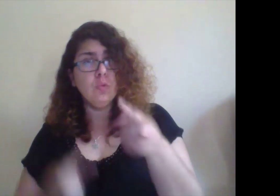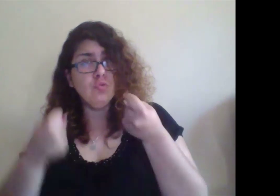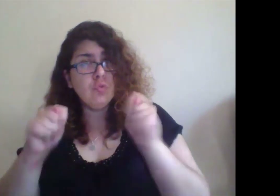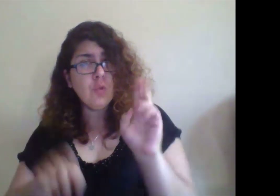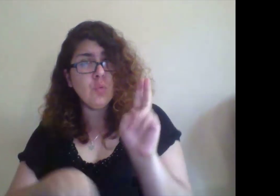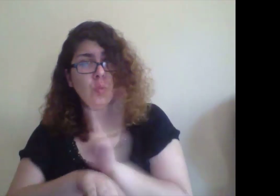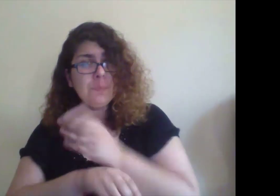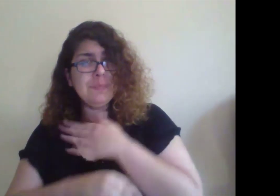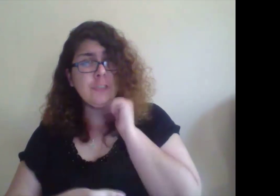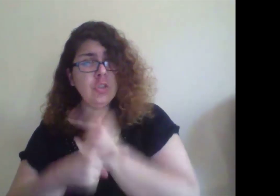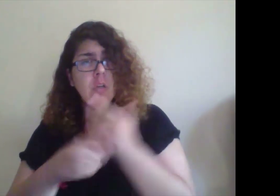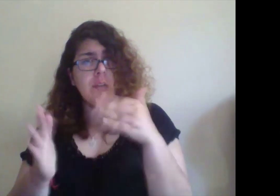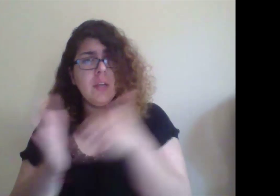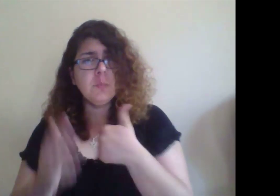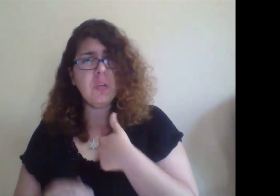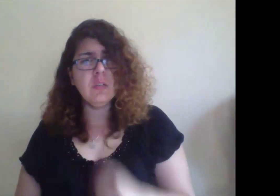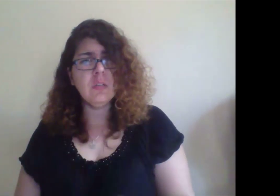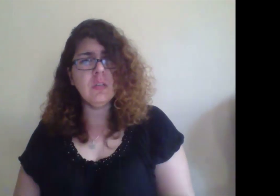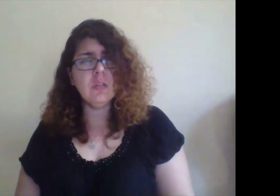You tried to use my own sister against me?